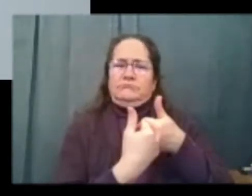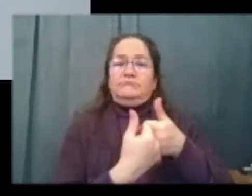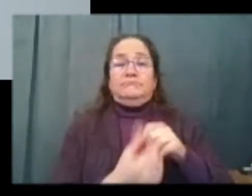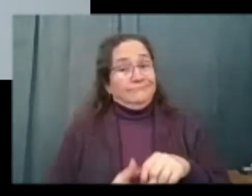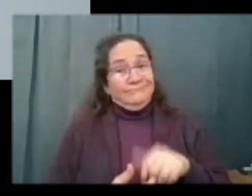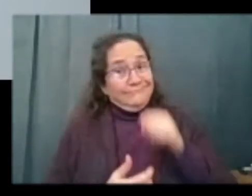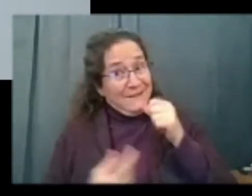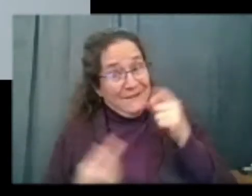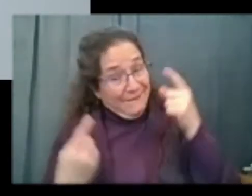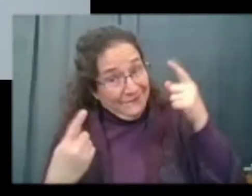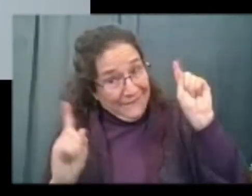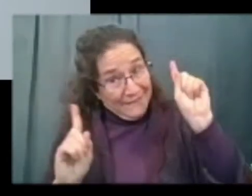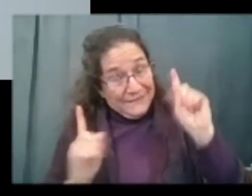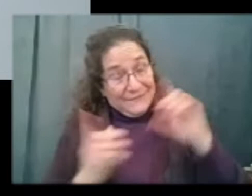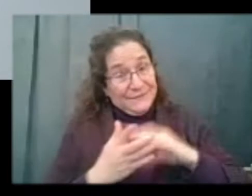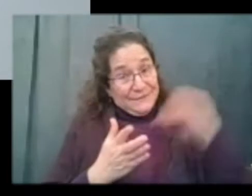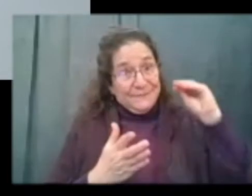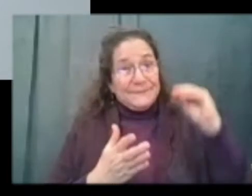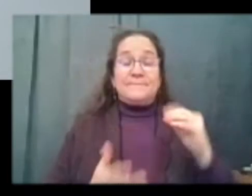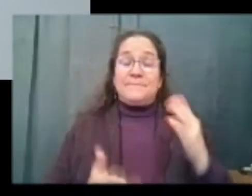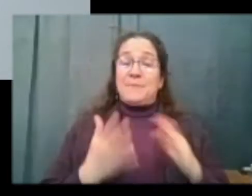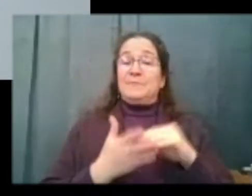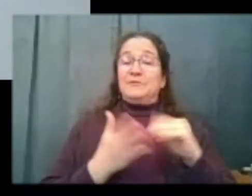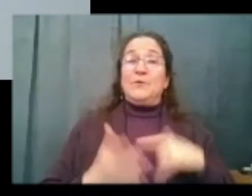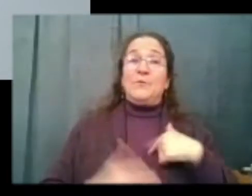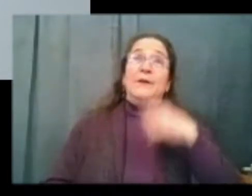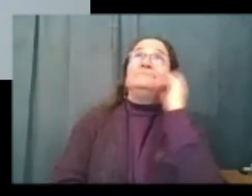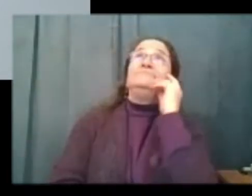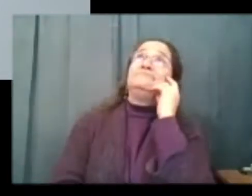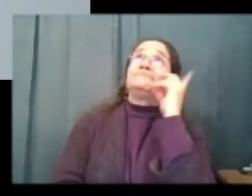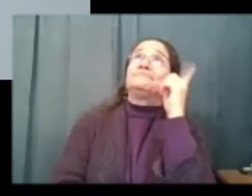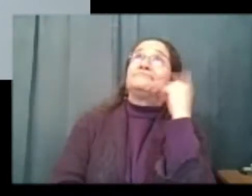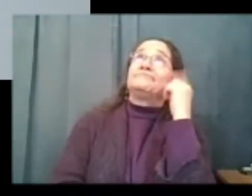Where they may check out, then you want to also think about the visual quality.